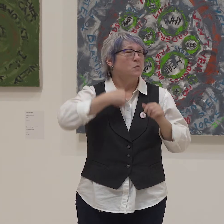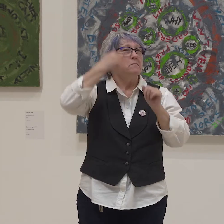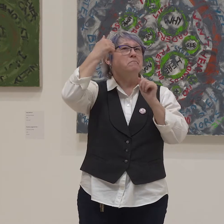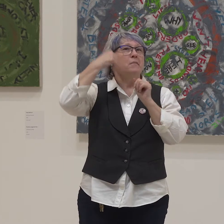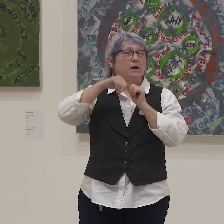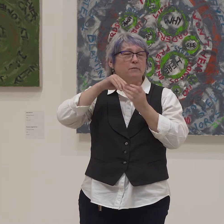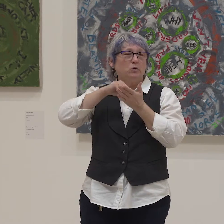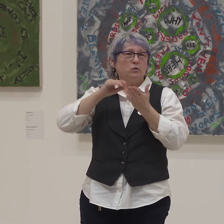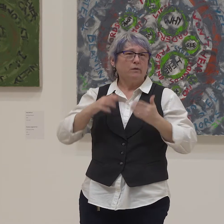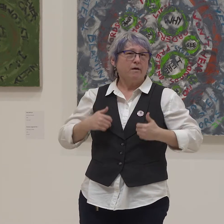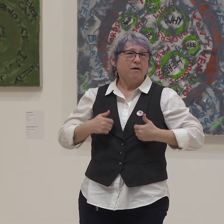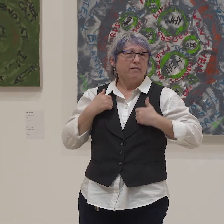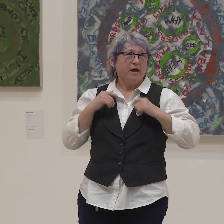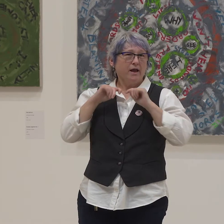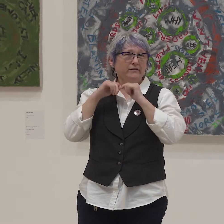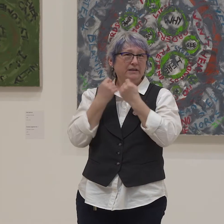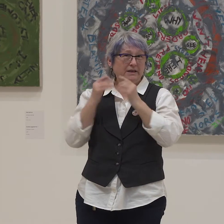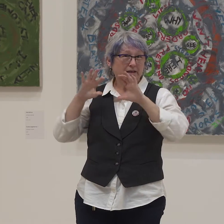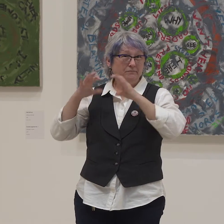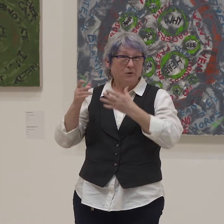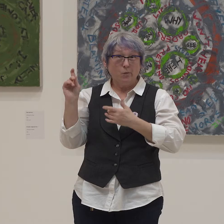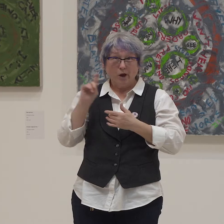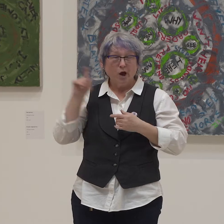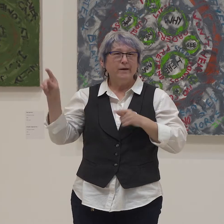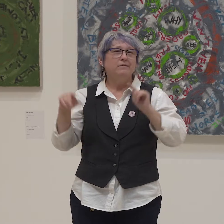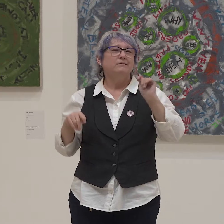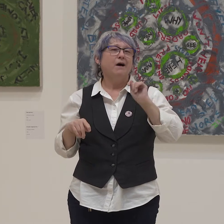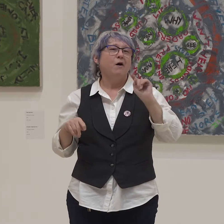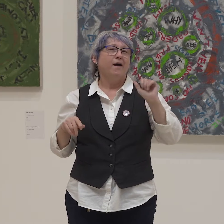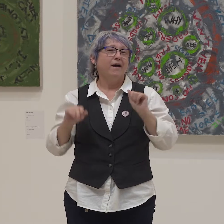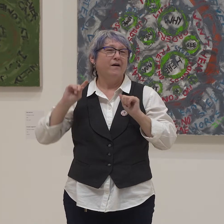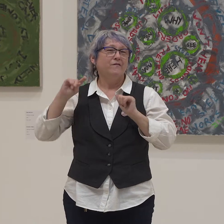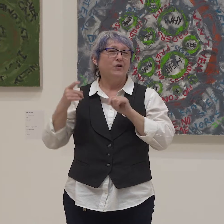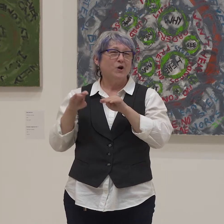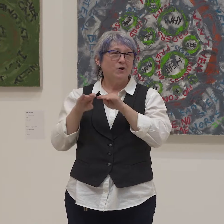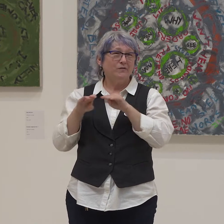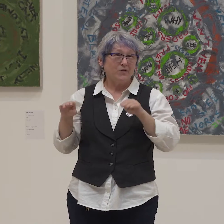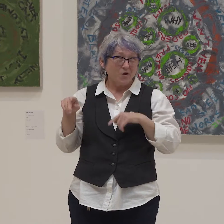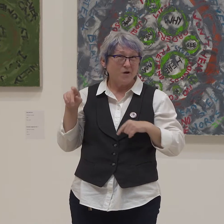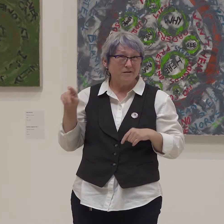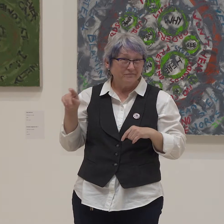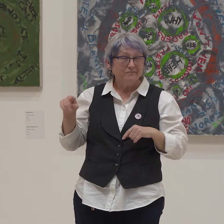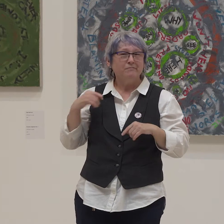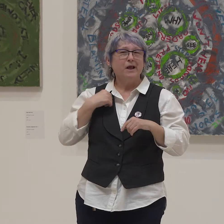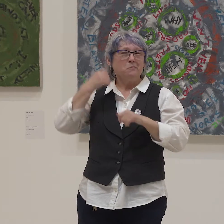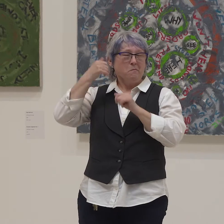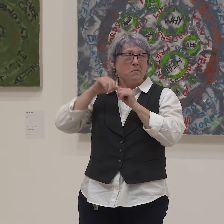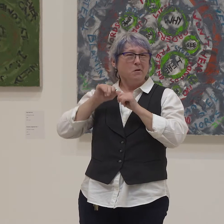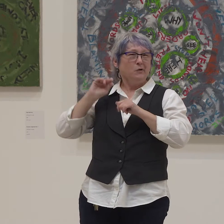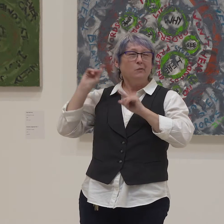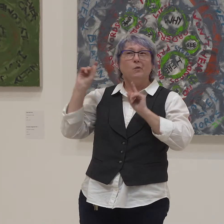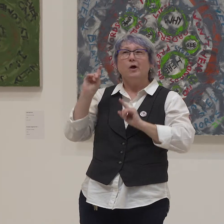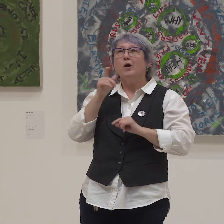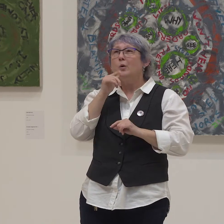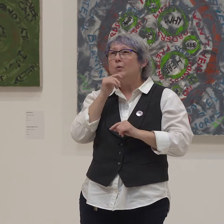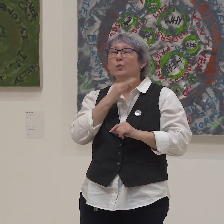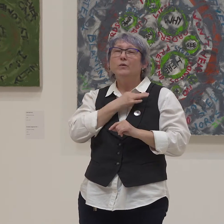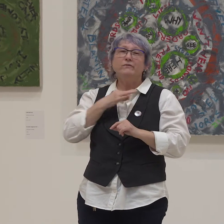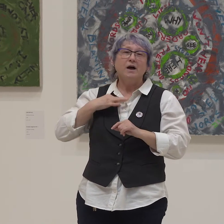I came in '89, and Tom's office was on the first floor in Tower A, Ellingson Hall.